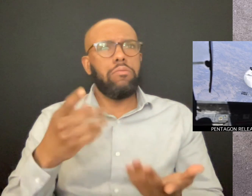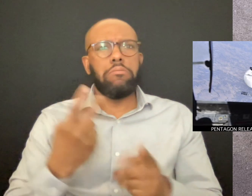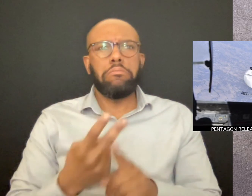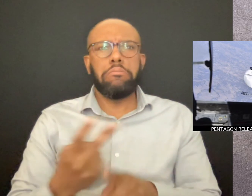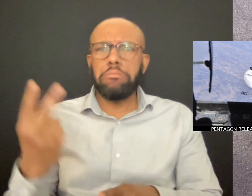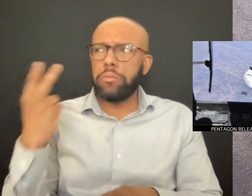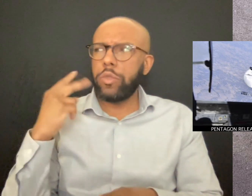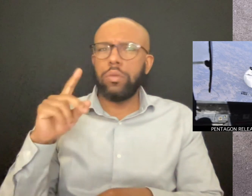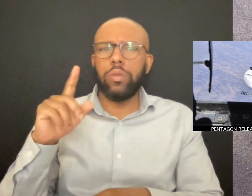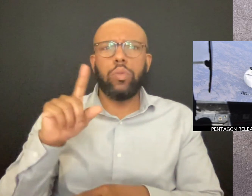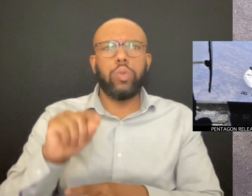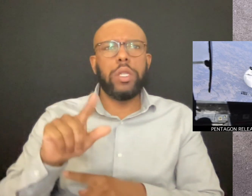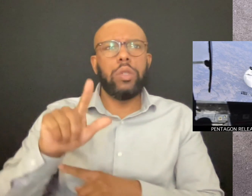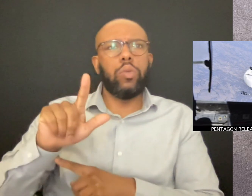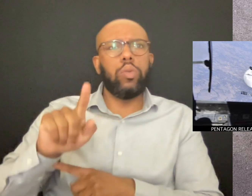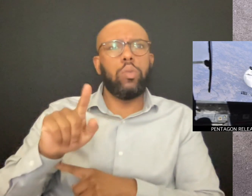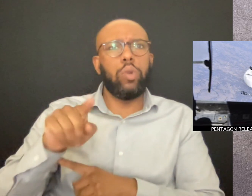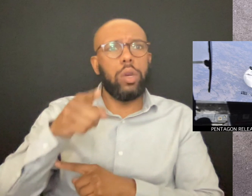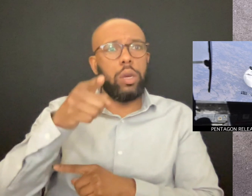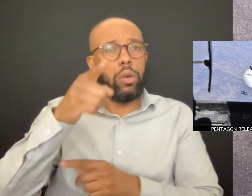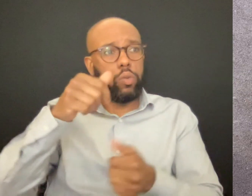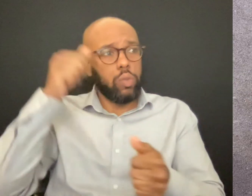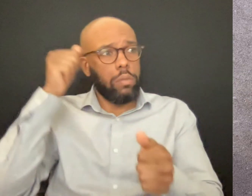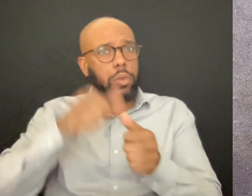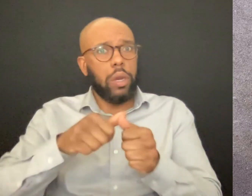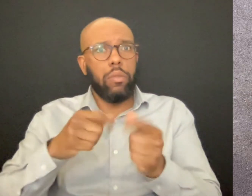and do you remember this image